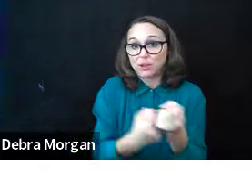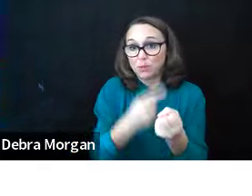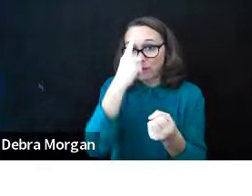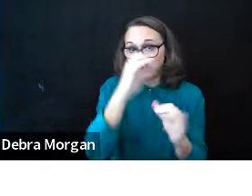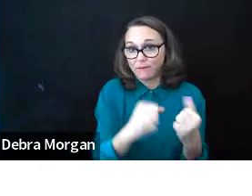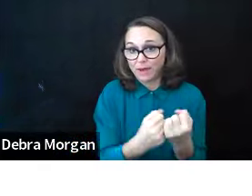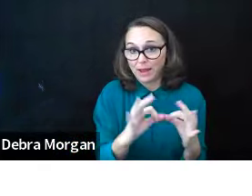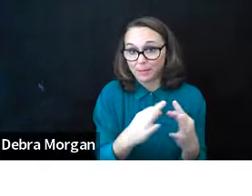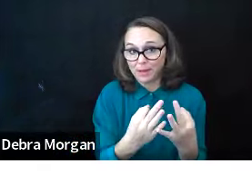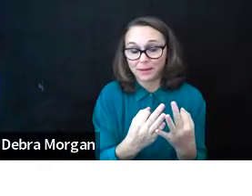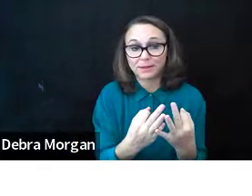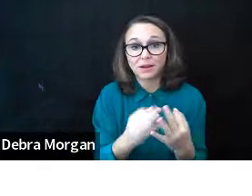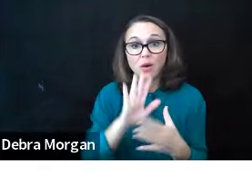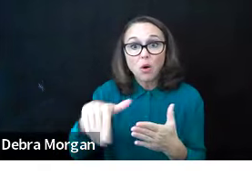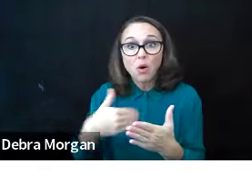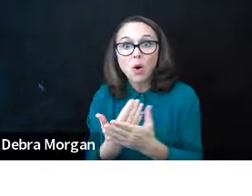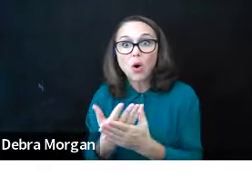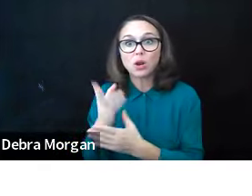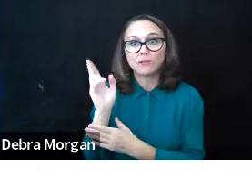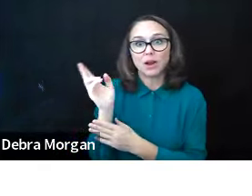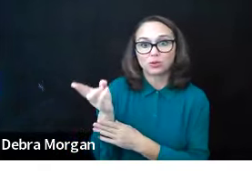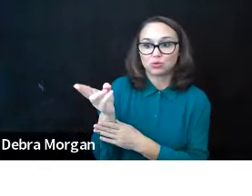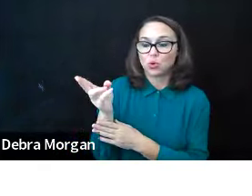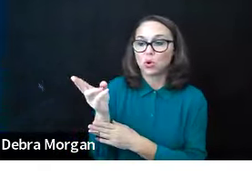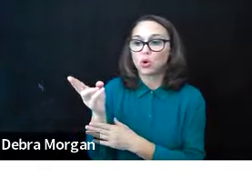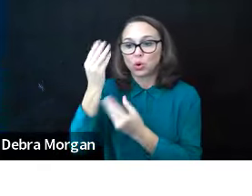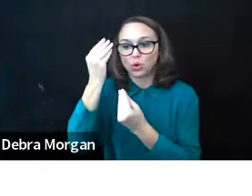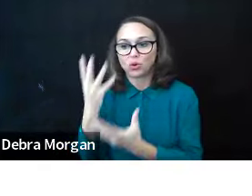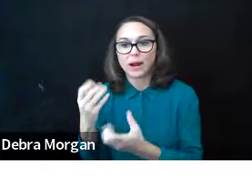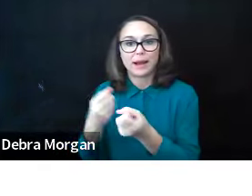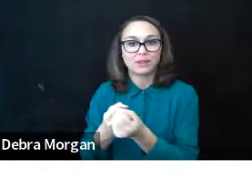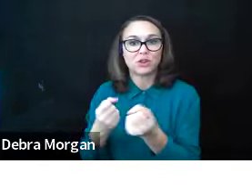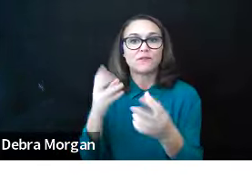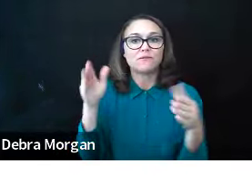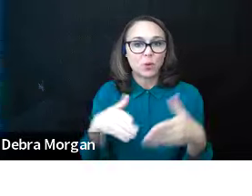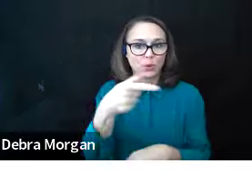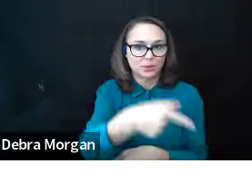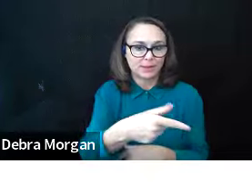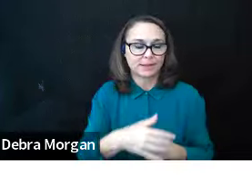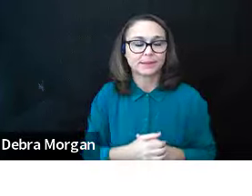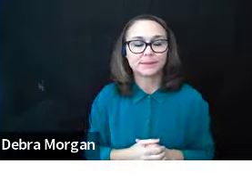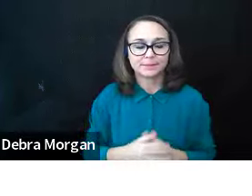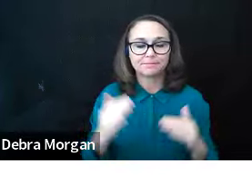historical and current grants have focused on, next slide please. In Massachusetts we have paid